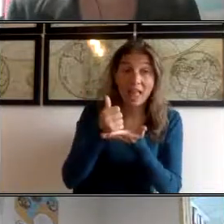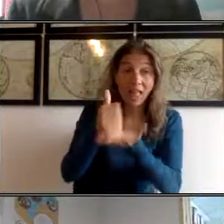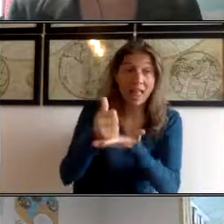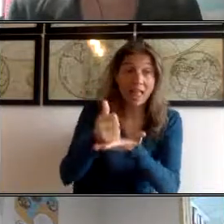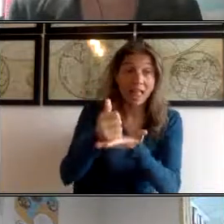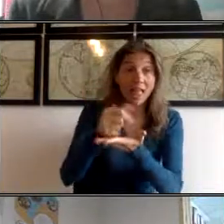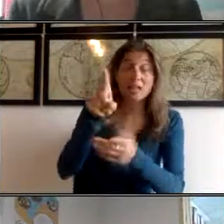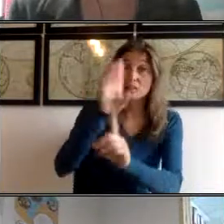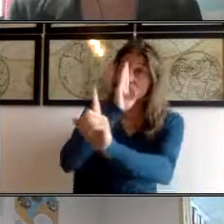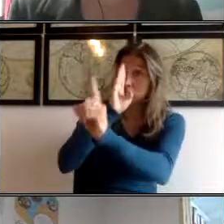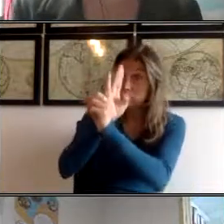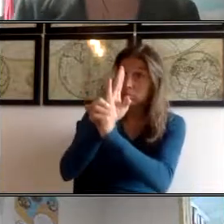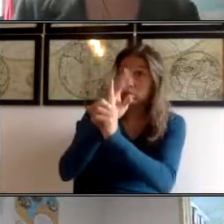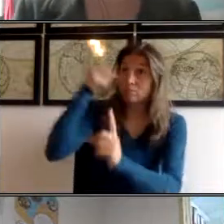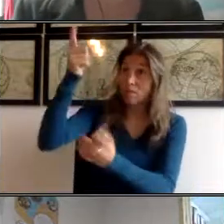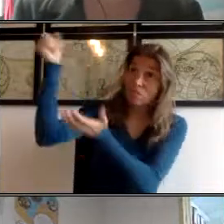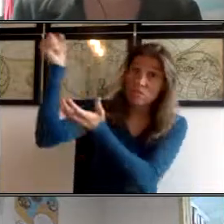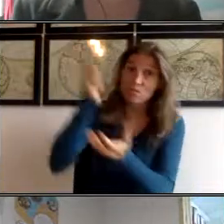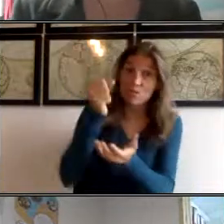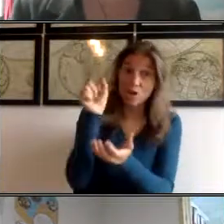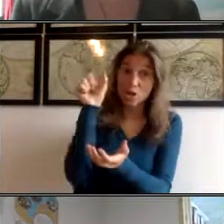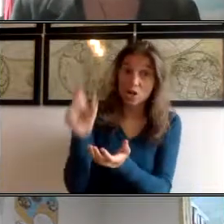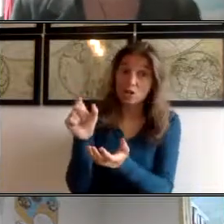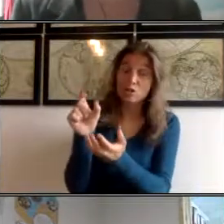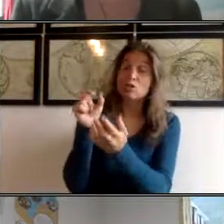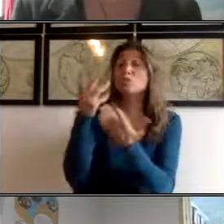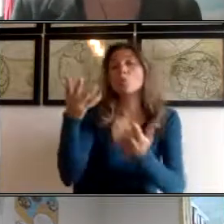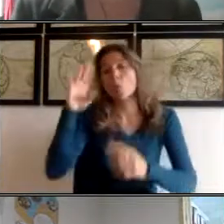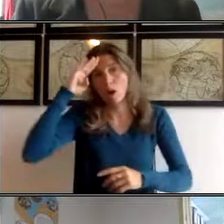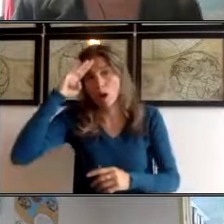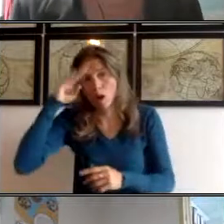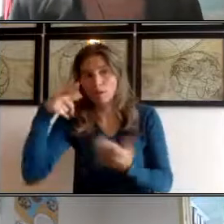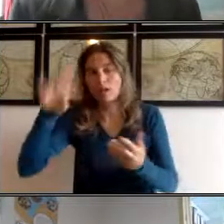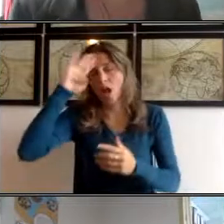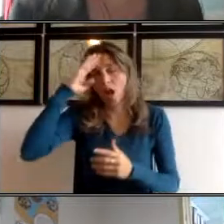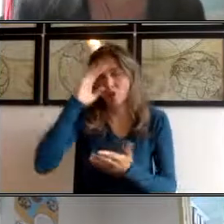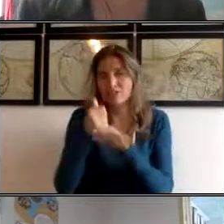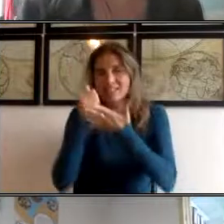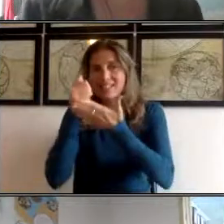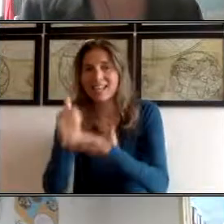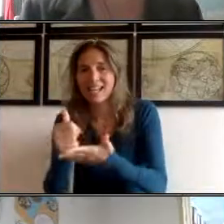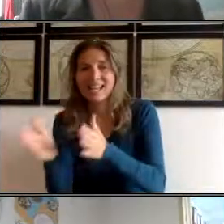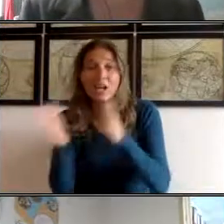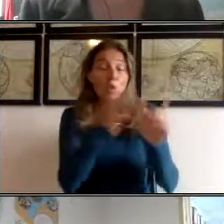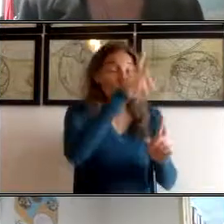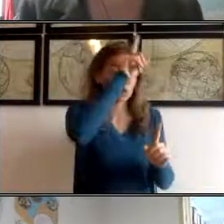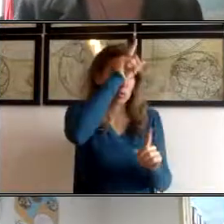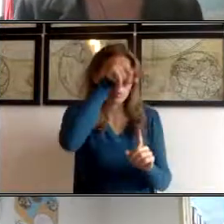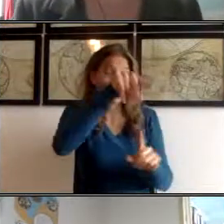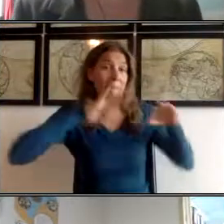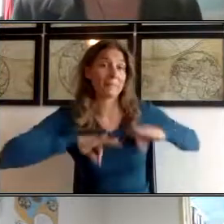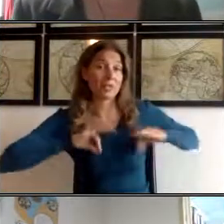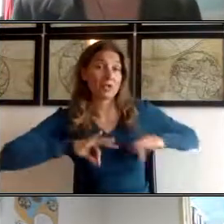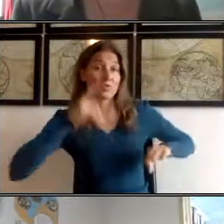to advocate to the Irish context it would be Irish aid, or in a Germany, the German Ministry of Development Cooperation